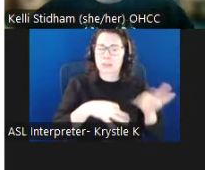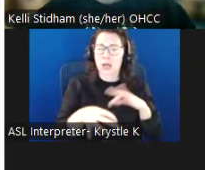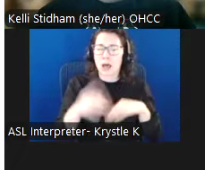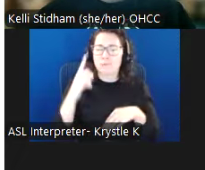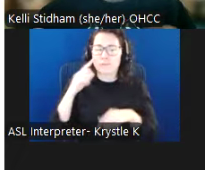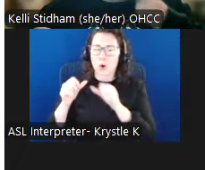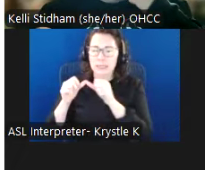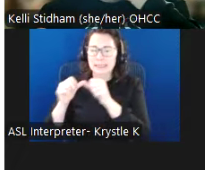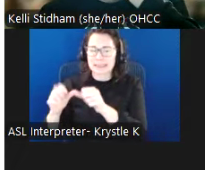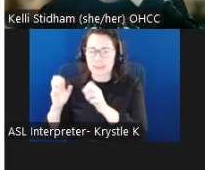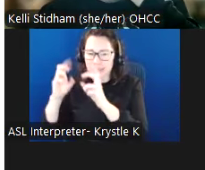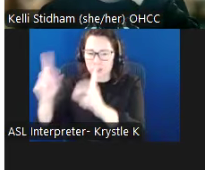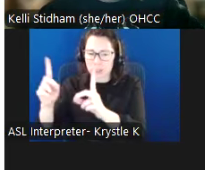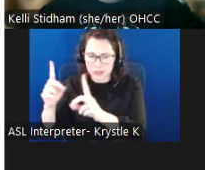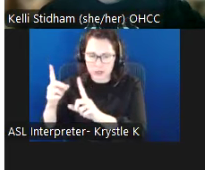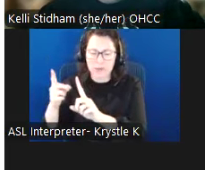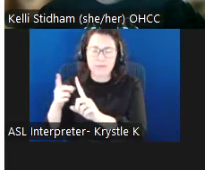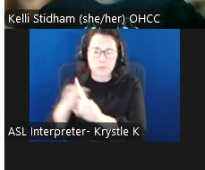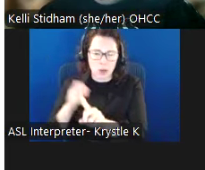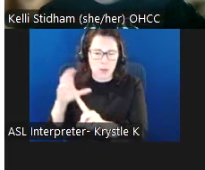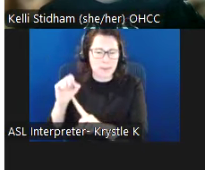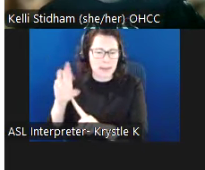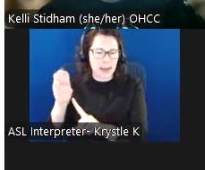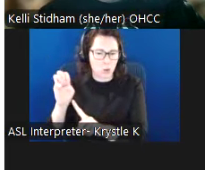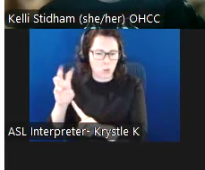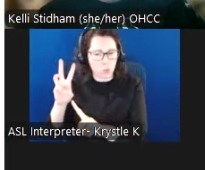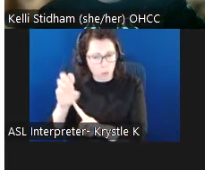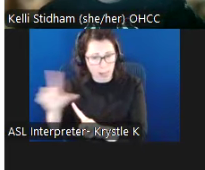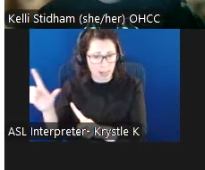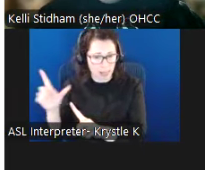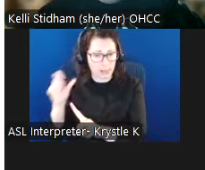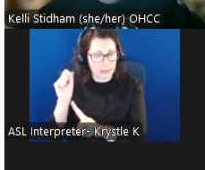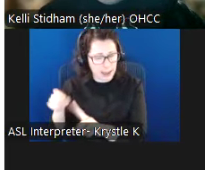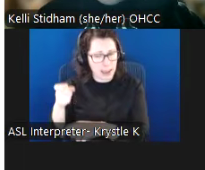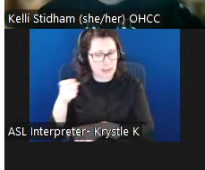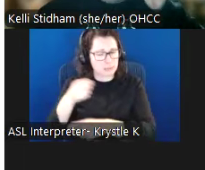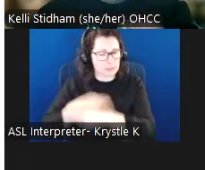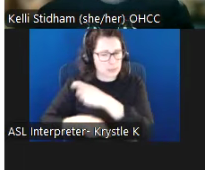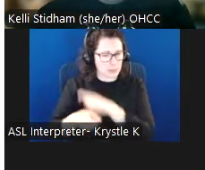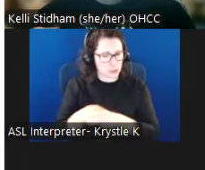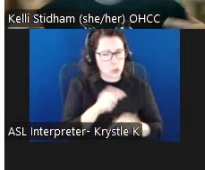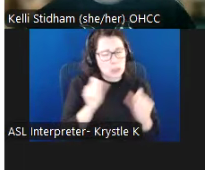education,